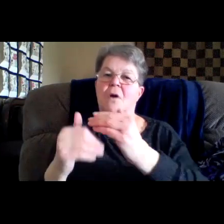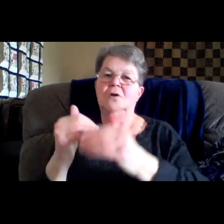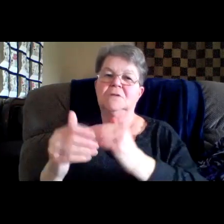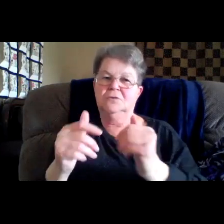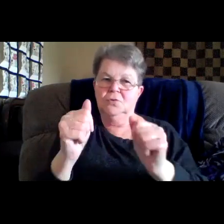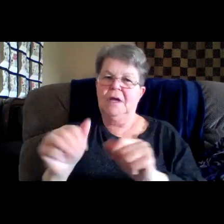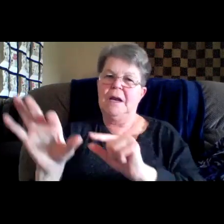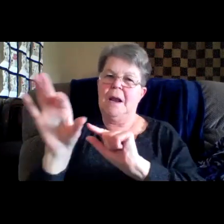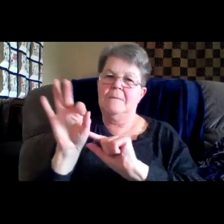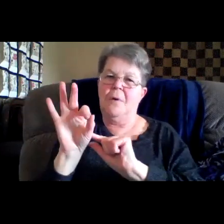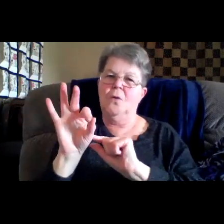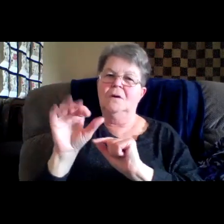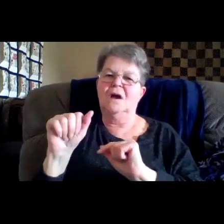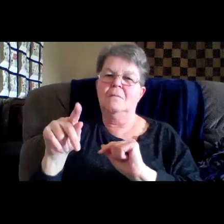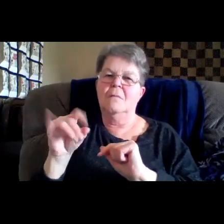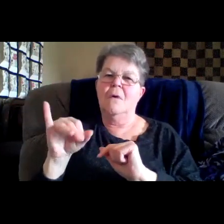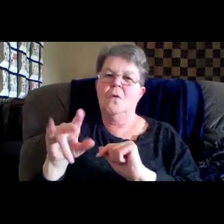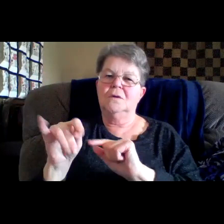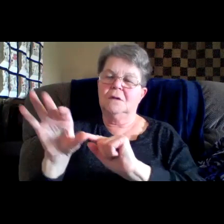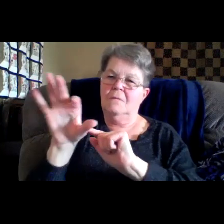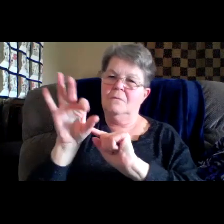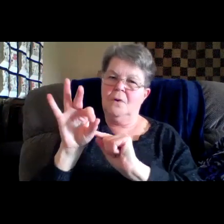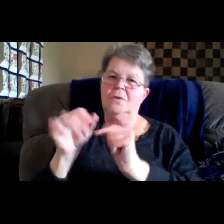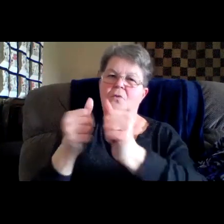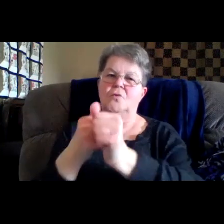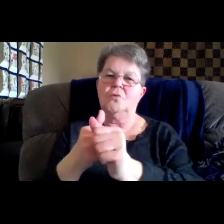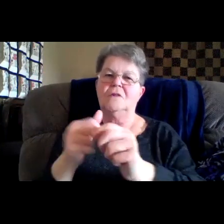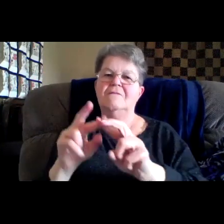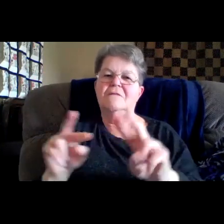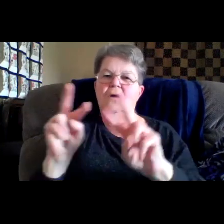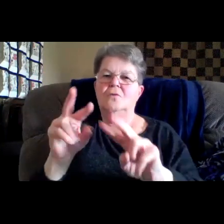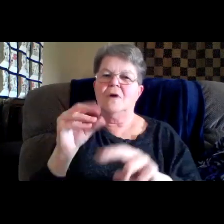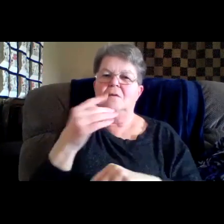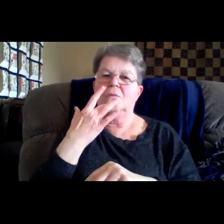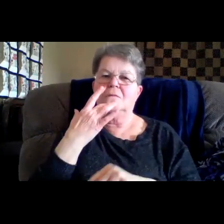by appointing someone to do that based upon values and preferences. And the L is limit.